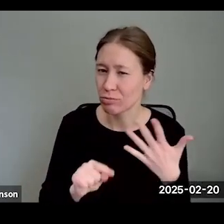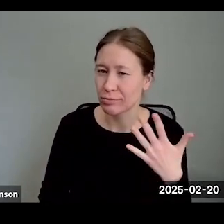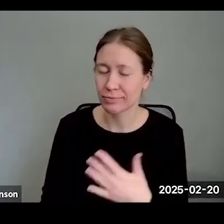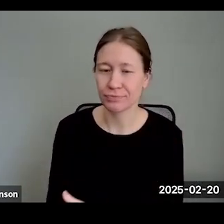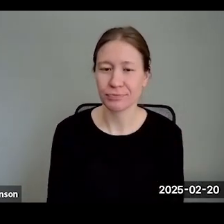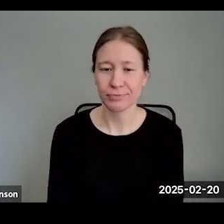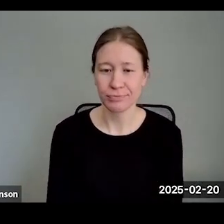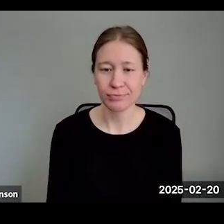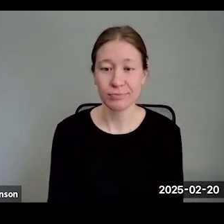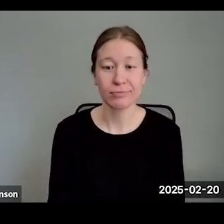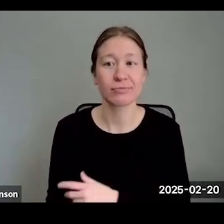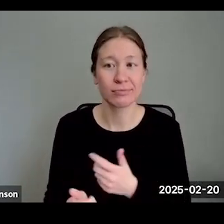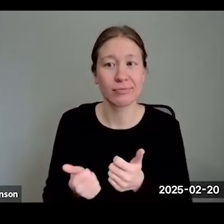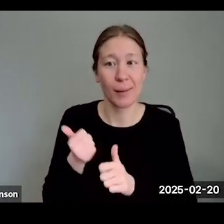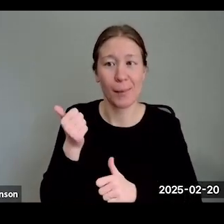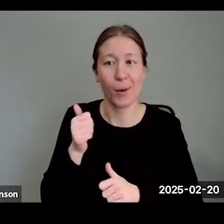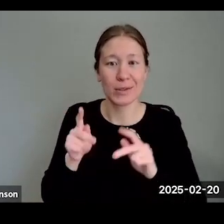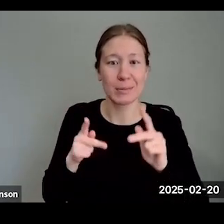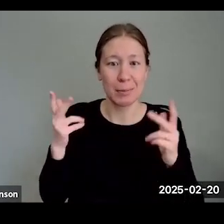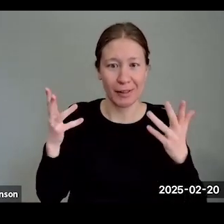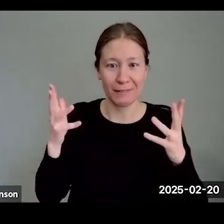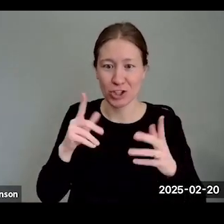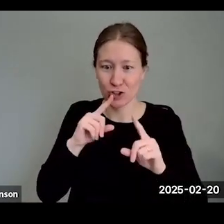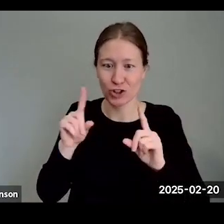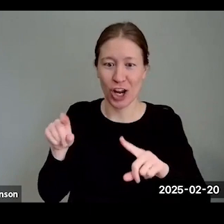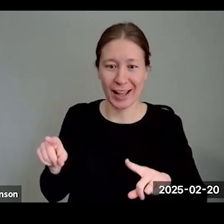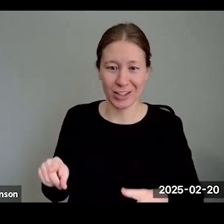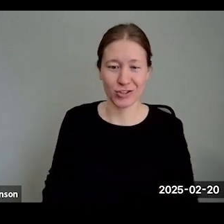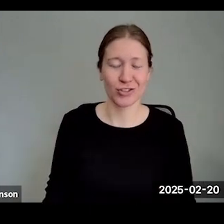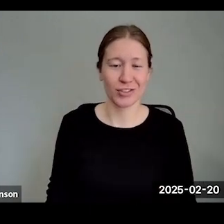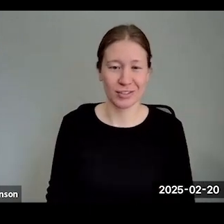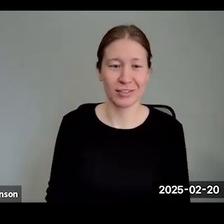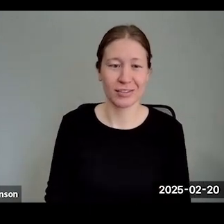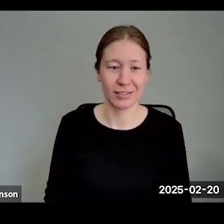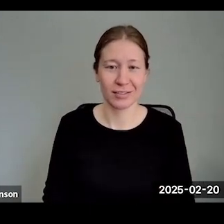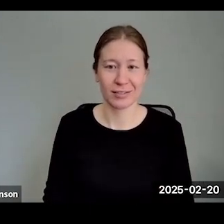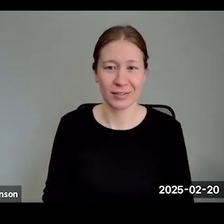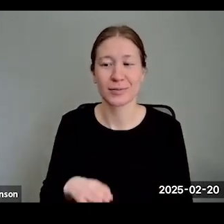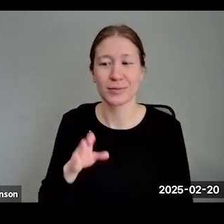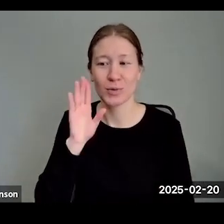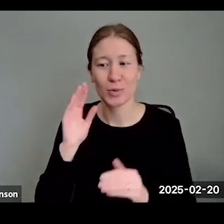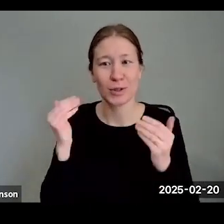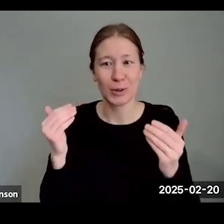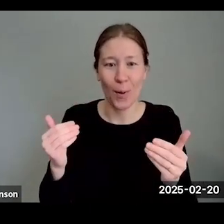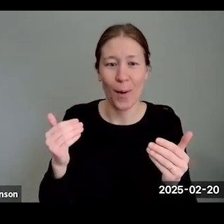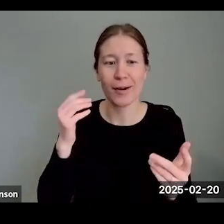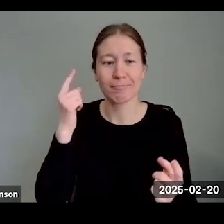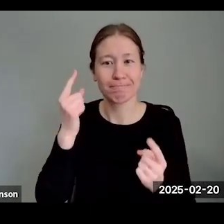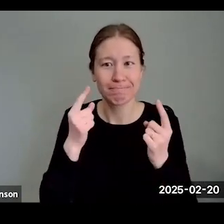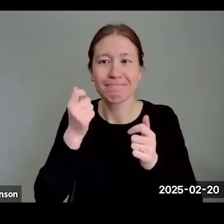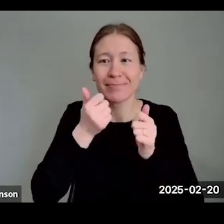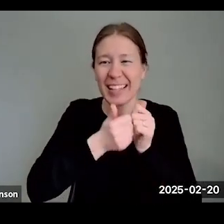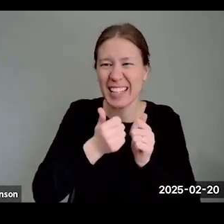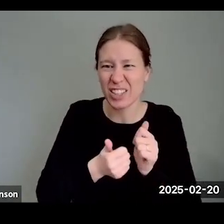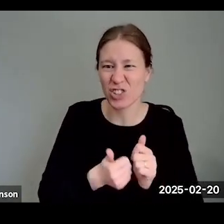Okay, it looks like most of our answers are in. So we'll go over each parts of this question individually.